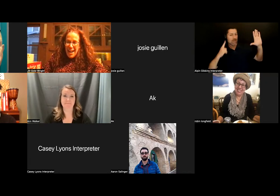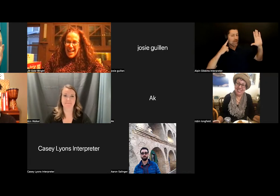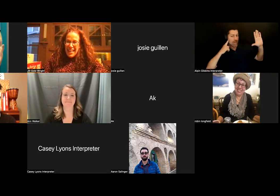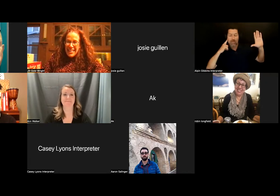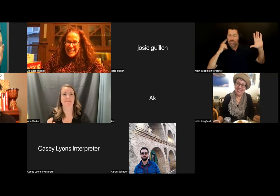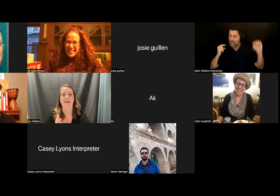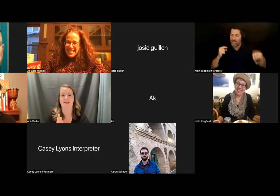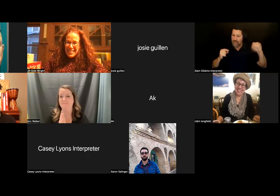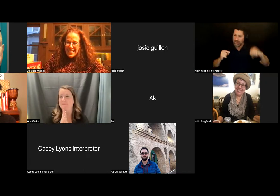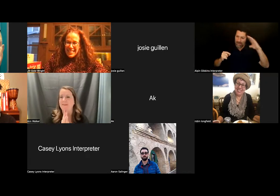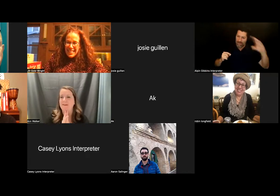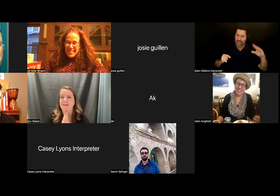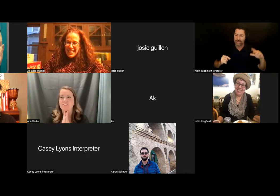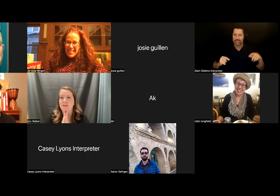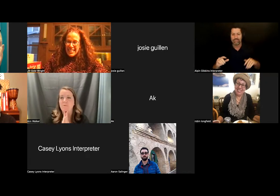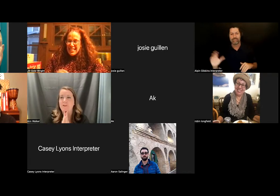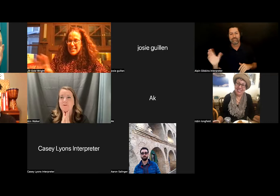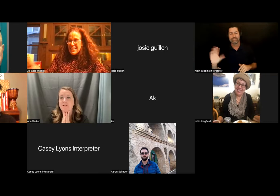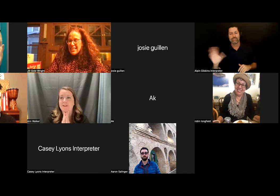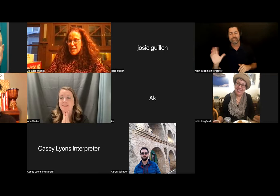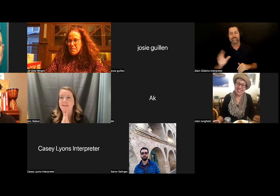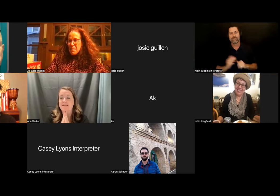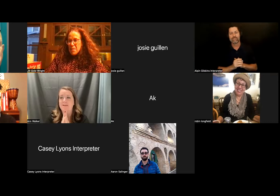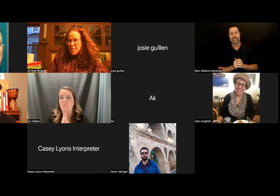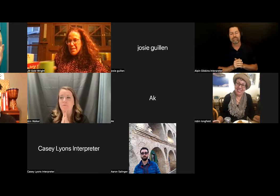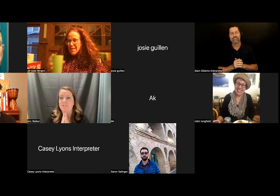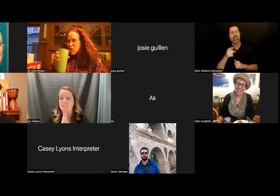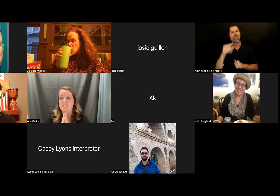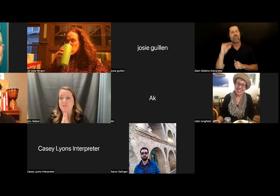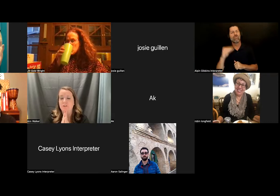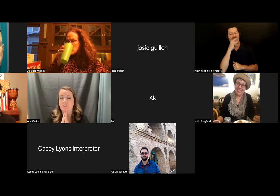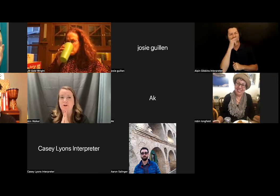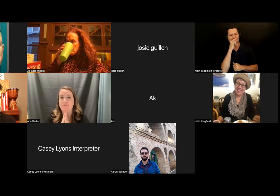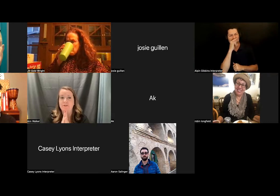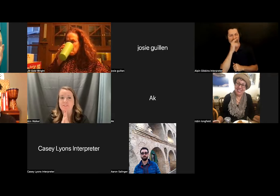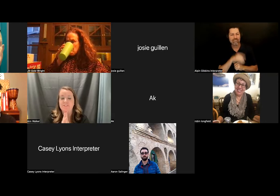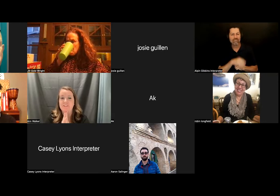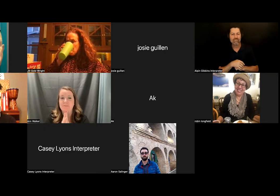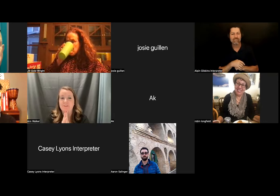19:27:56 Hi! Hi! So when you were a kid, did you look over to this time of year?